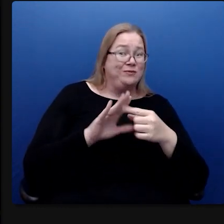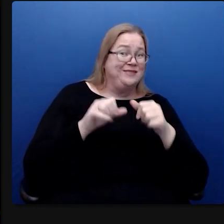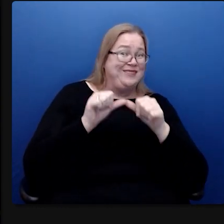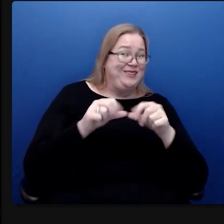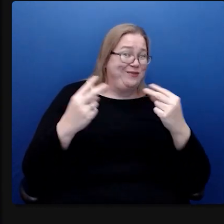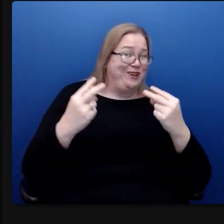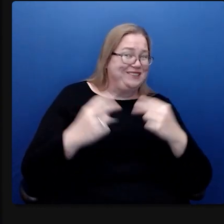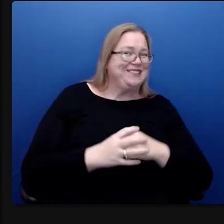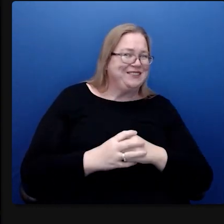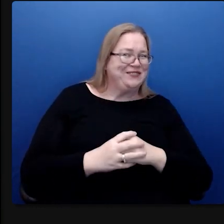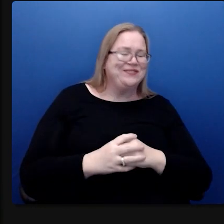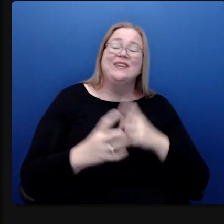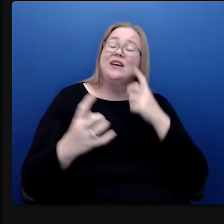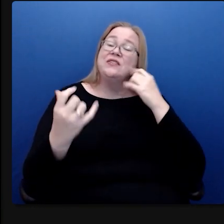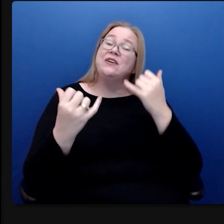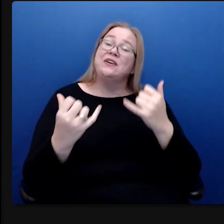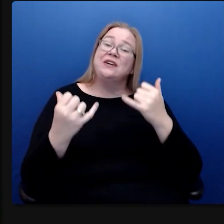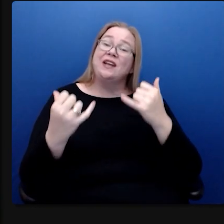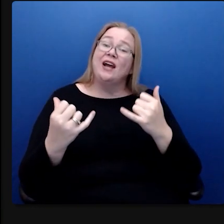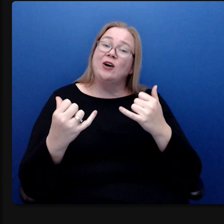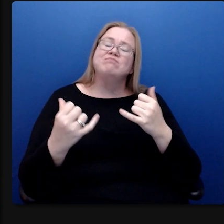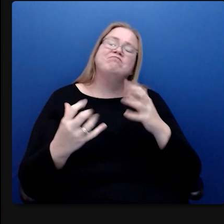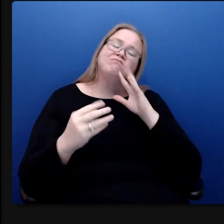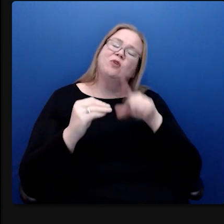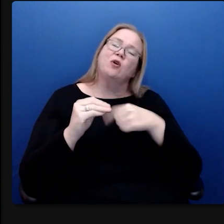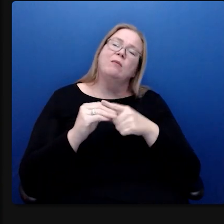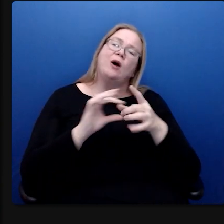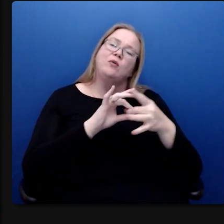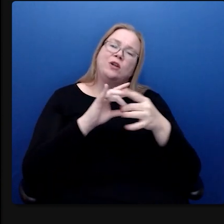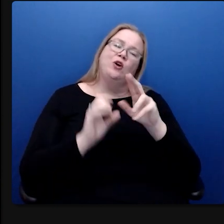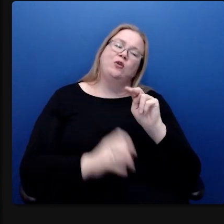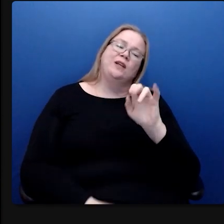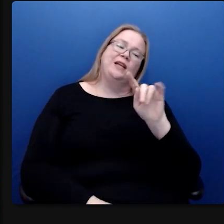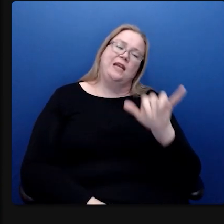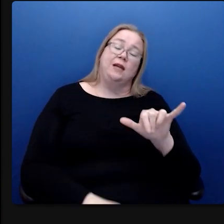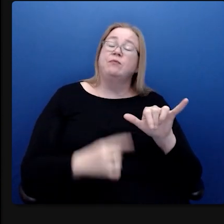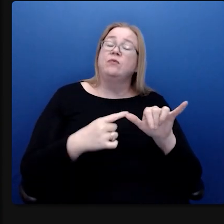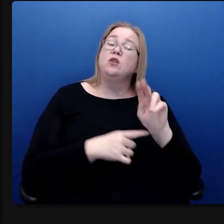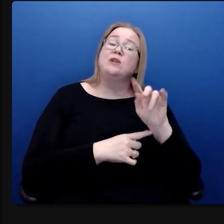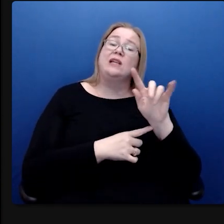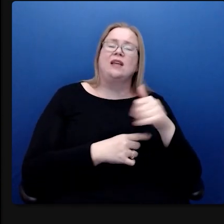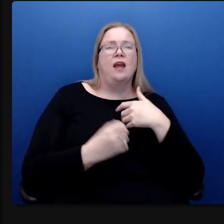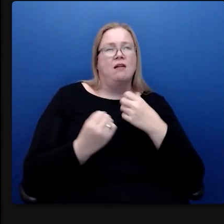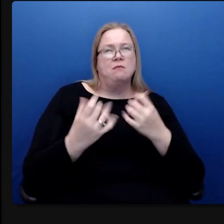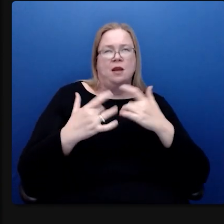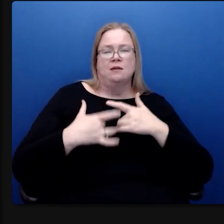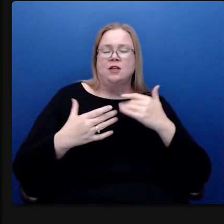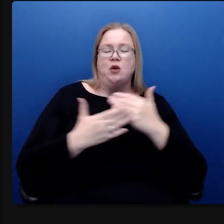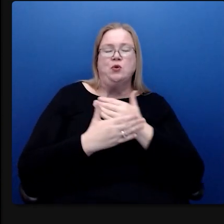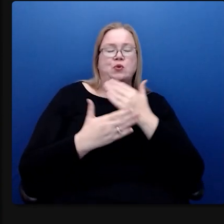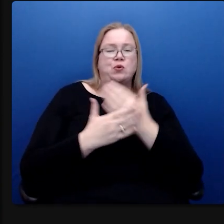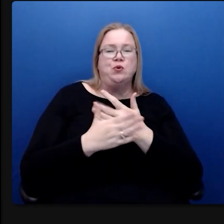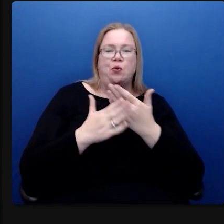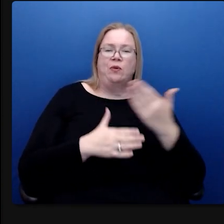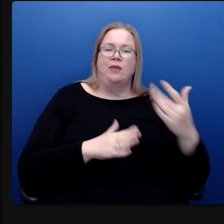Stay tuned. [David] For now, let's talk about Unity. For Unity, we have many exciting new features.